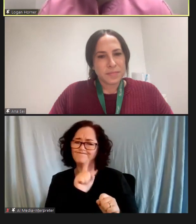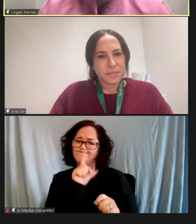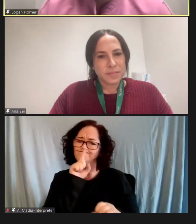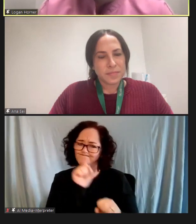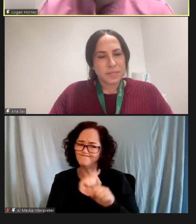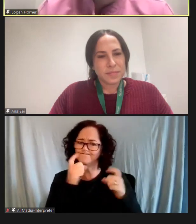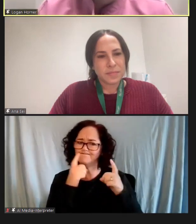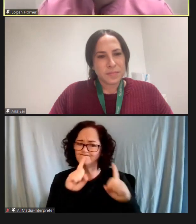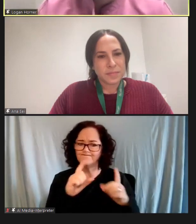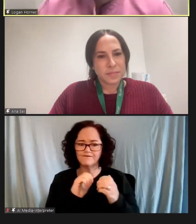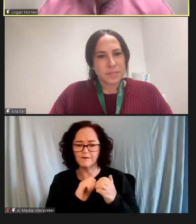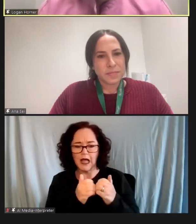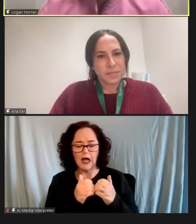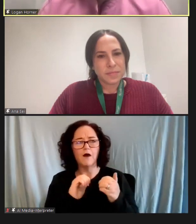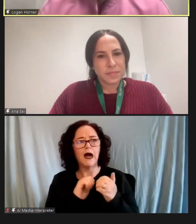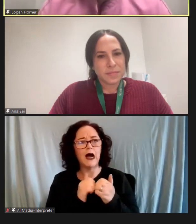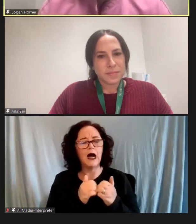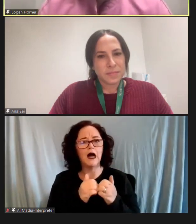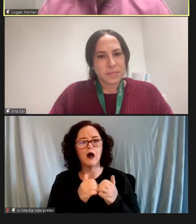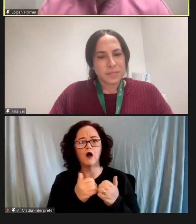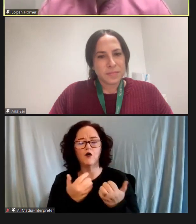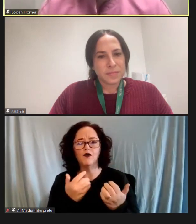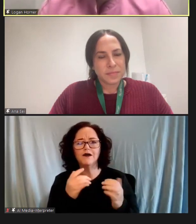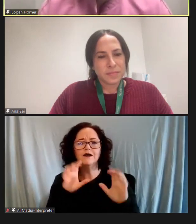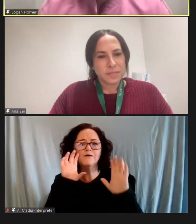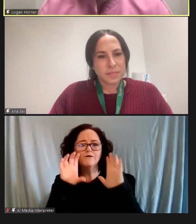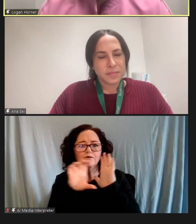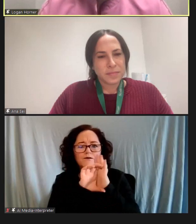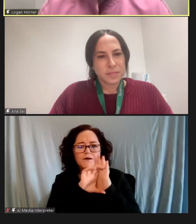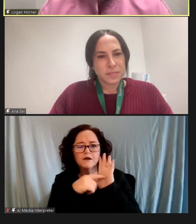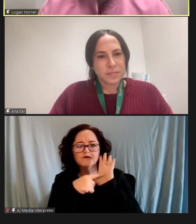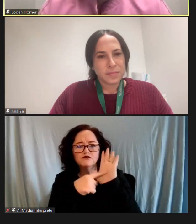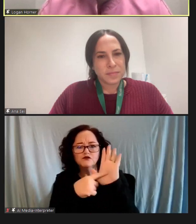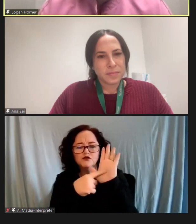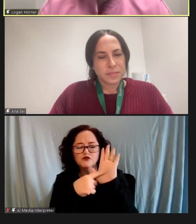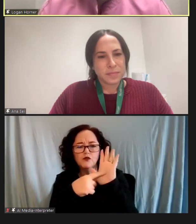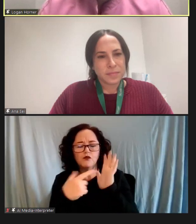visually